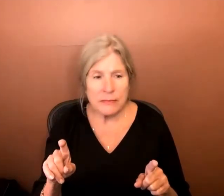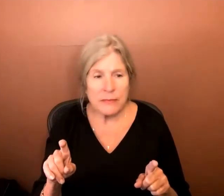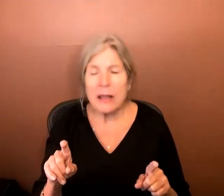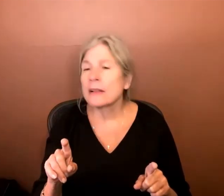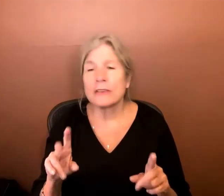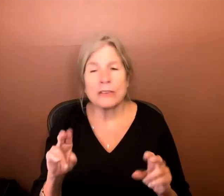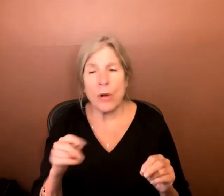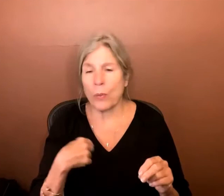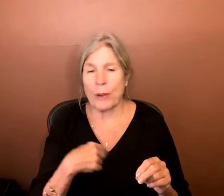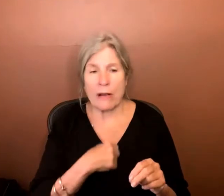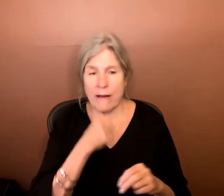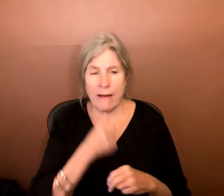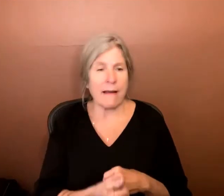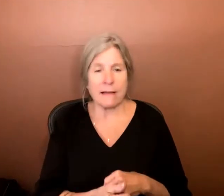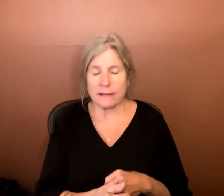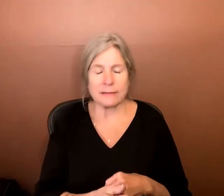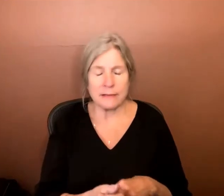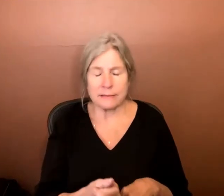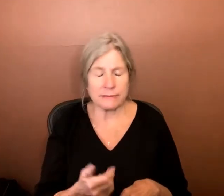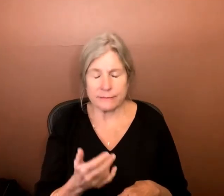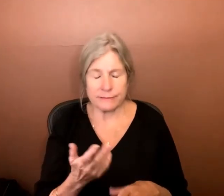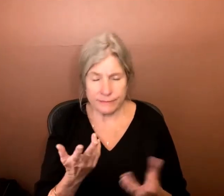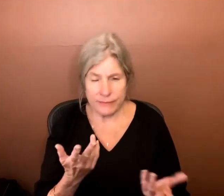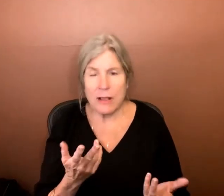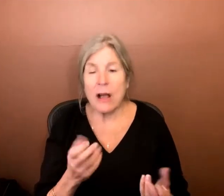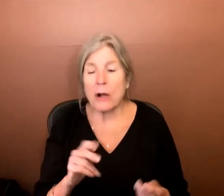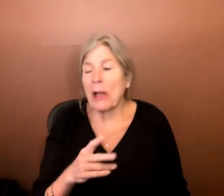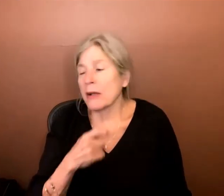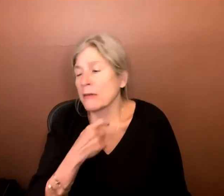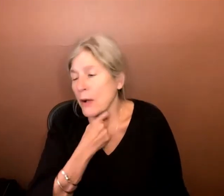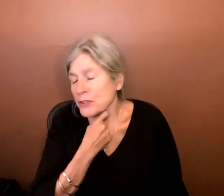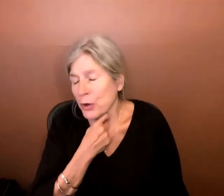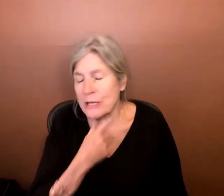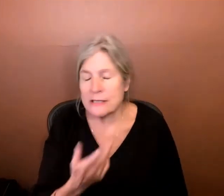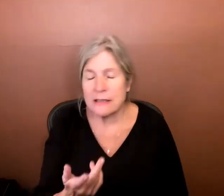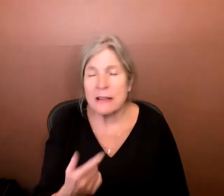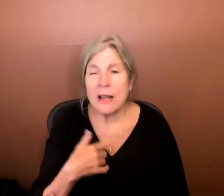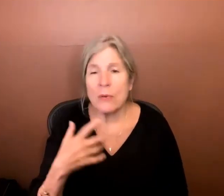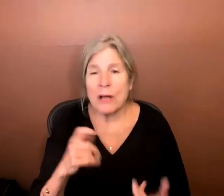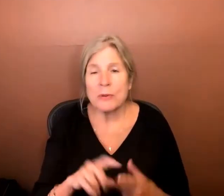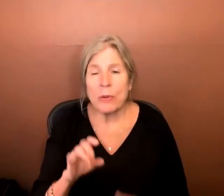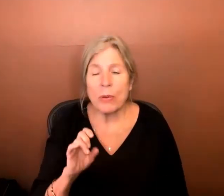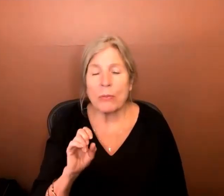. >>>: Cool. Just curious. I want to throw this out to the